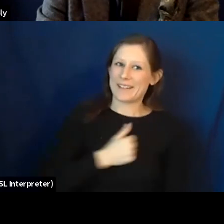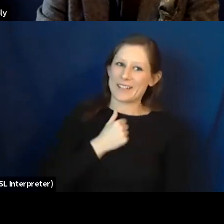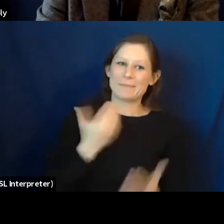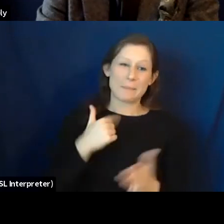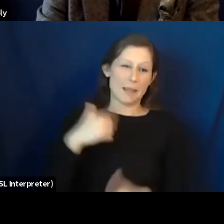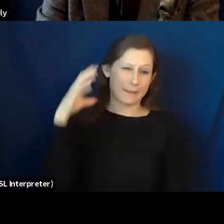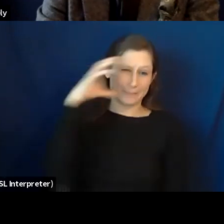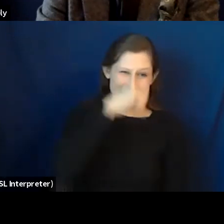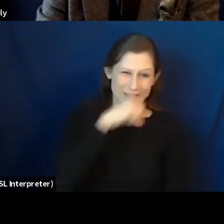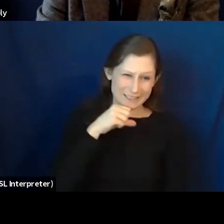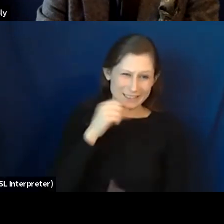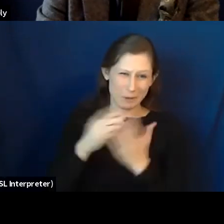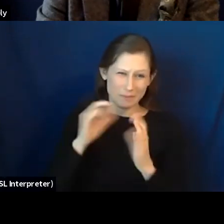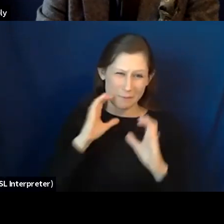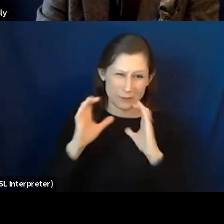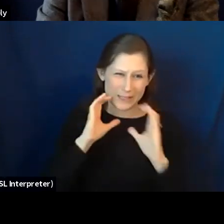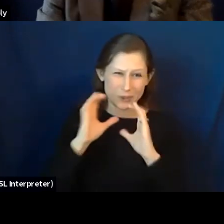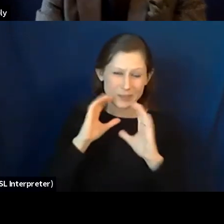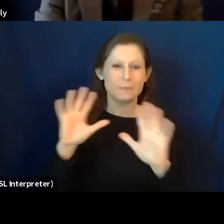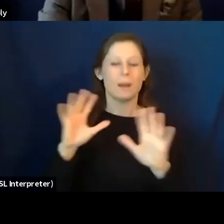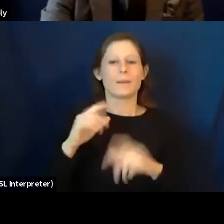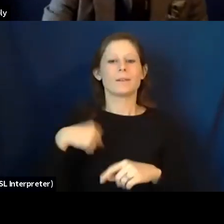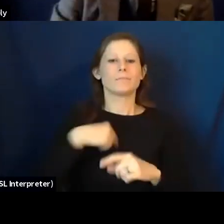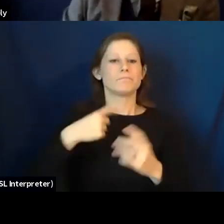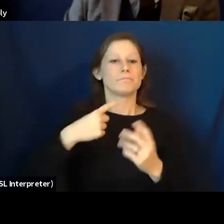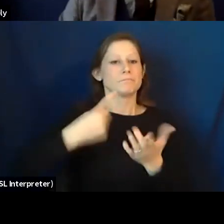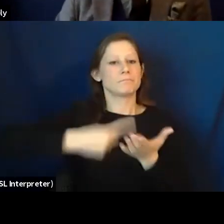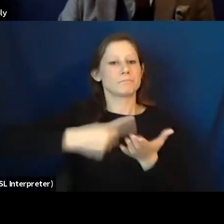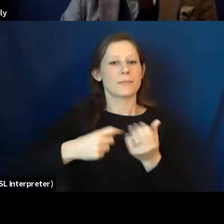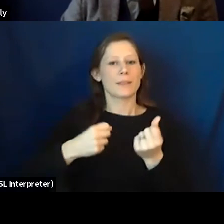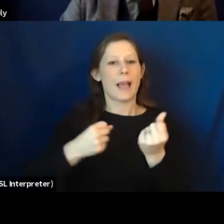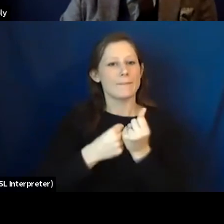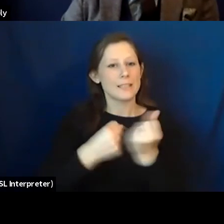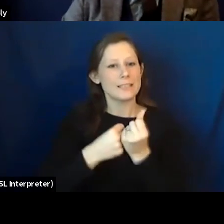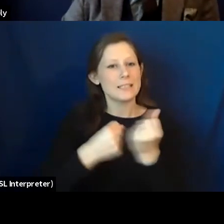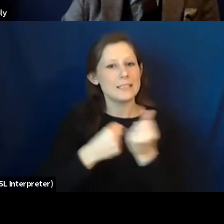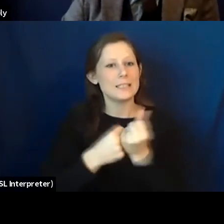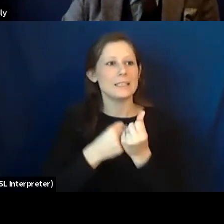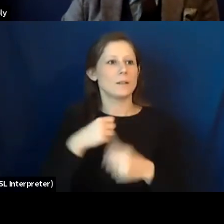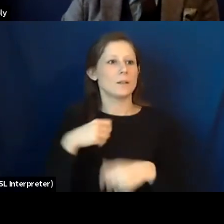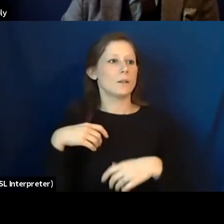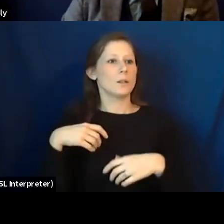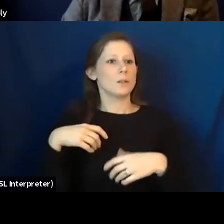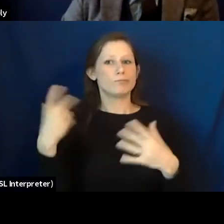of the conversation but in talking about advocacy and sort of changing changing the the playing